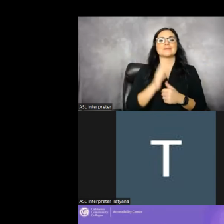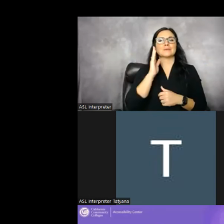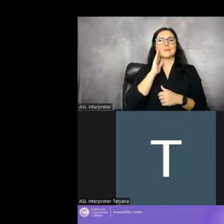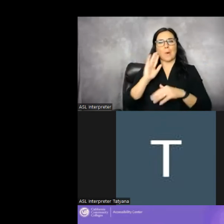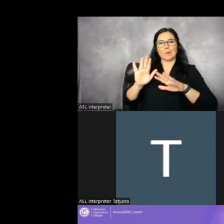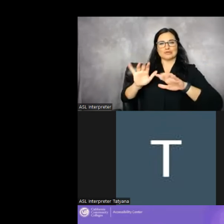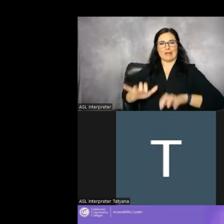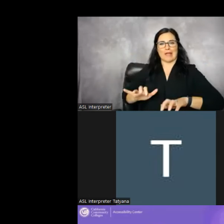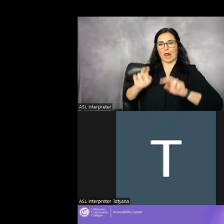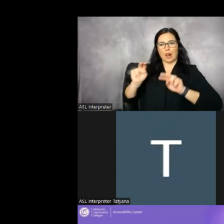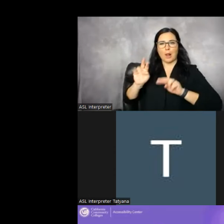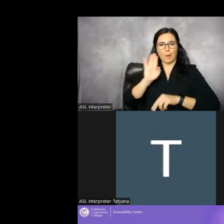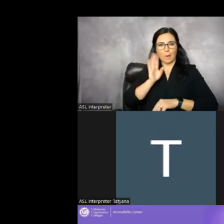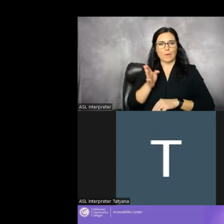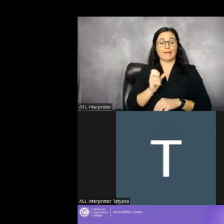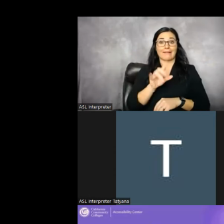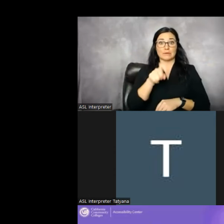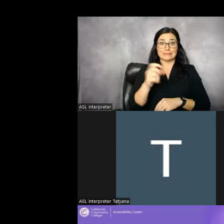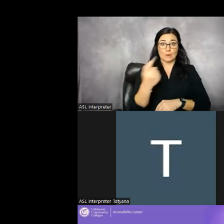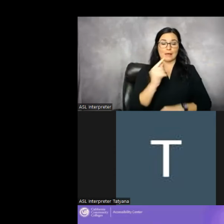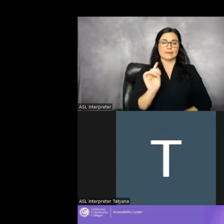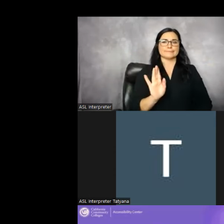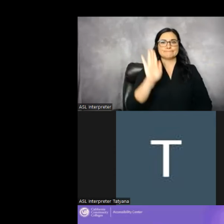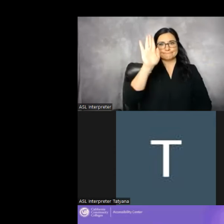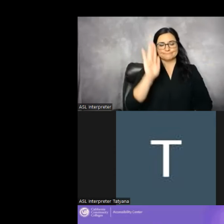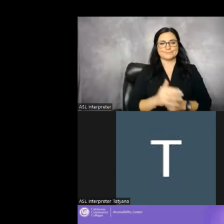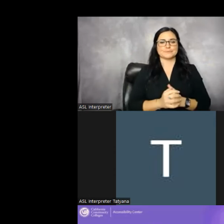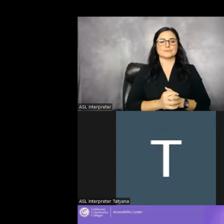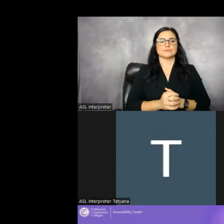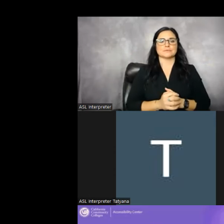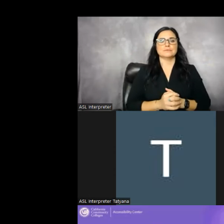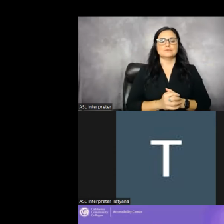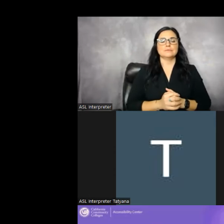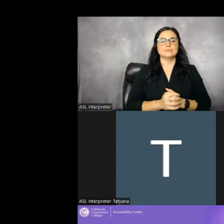And use your raised hand feature for any of those questions. You can also -- I'm not sure, Tom --